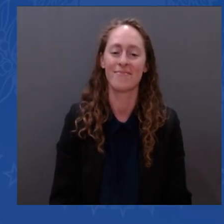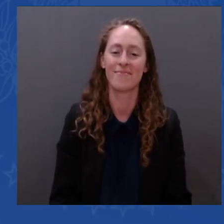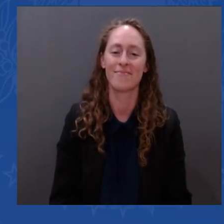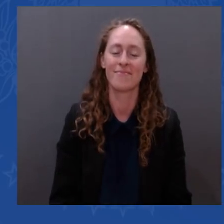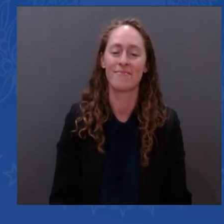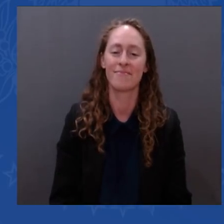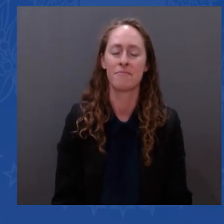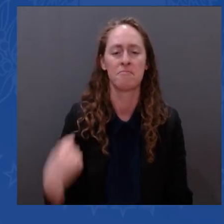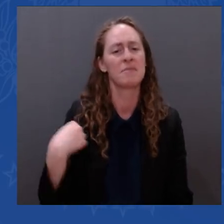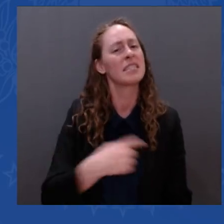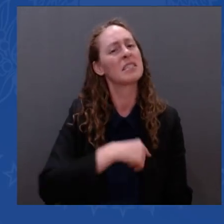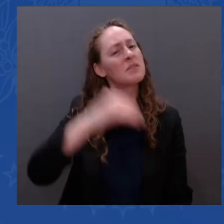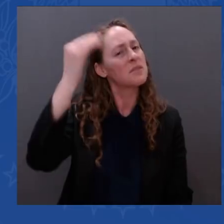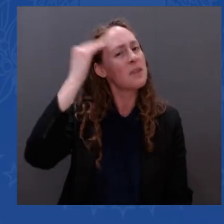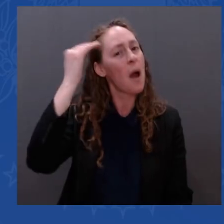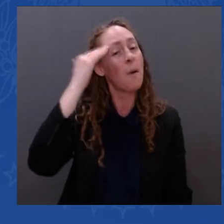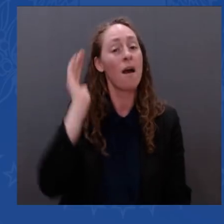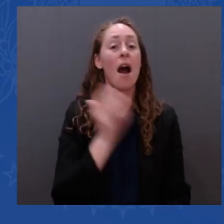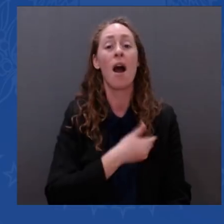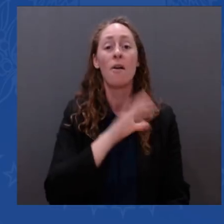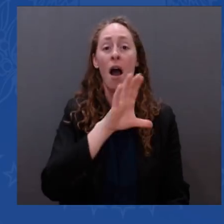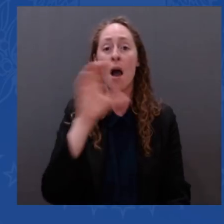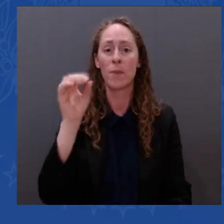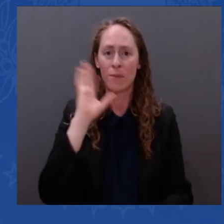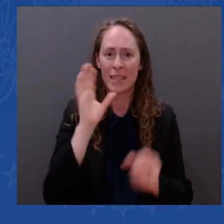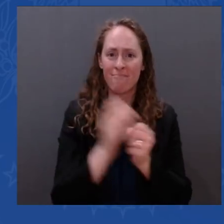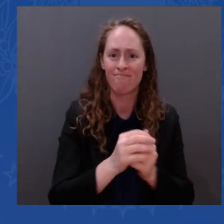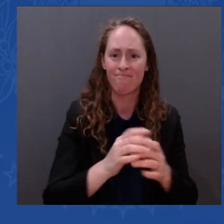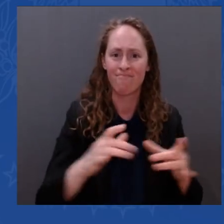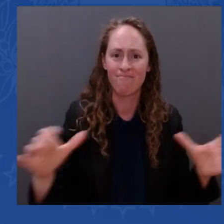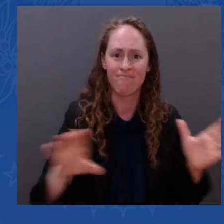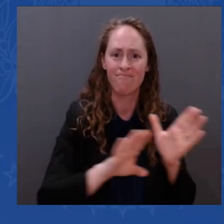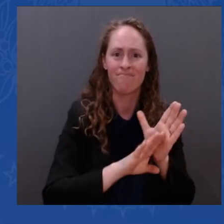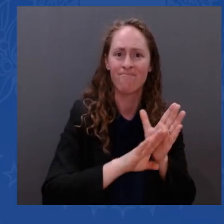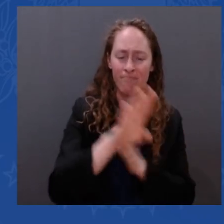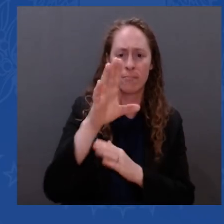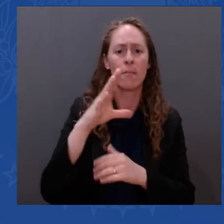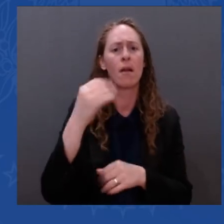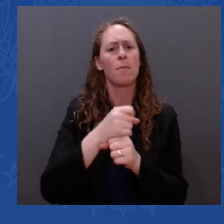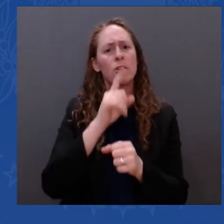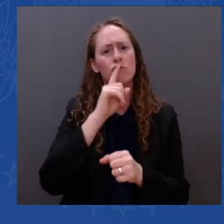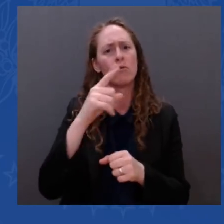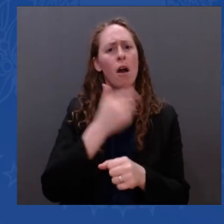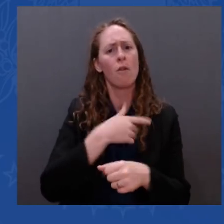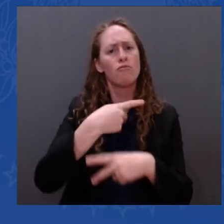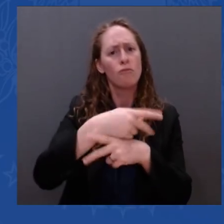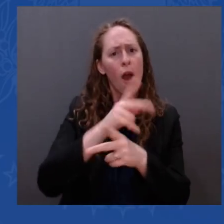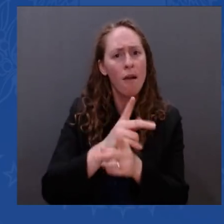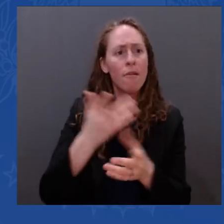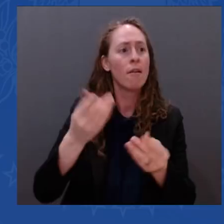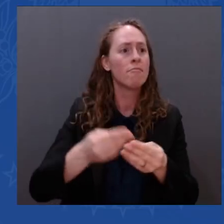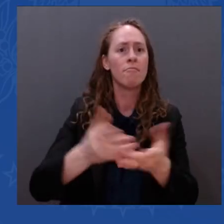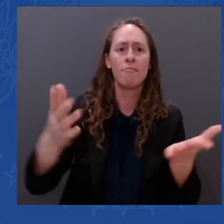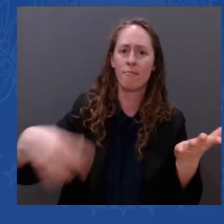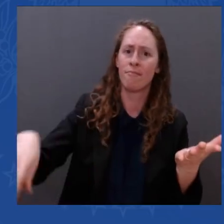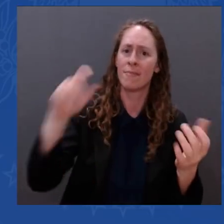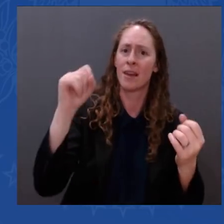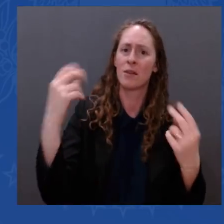In total, this makes the sum of the new U.S. investment to over $10 million through these investments.